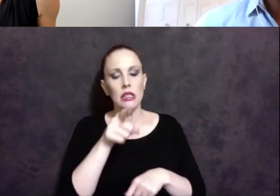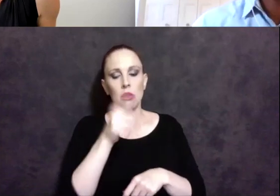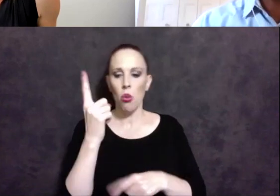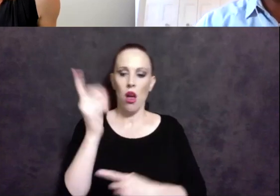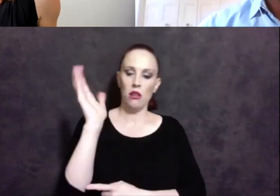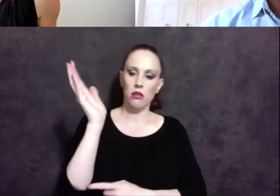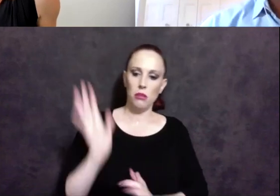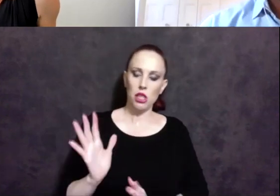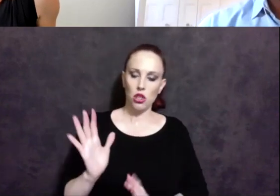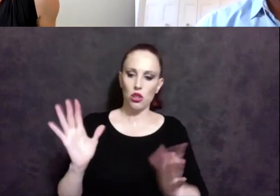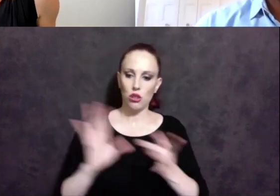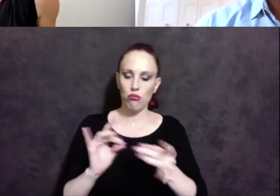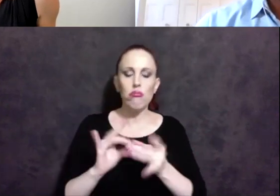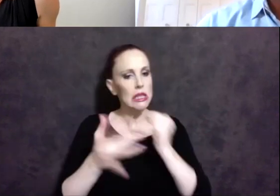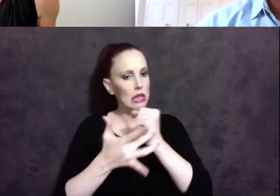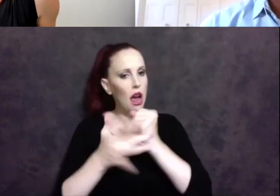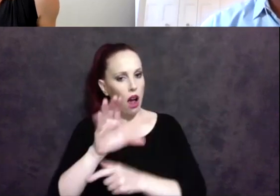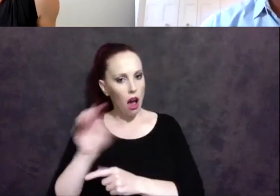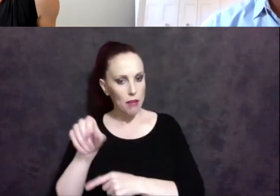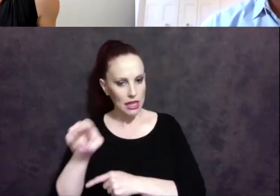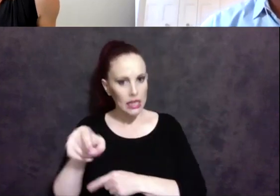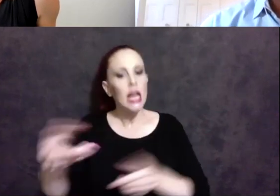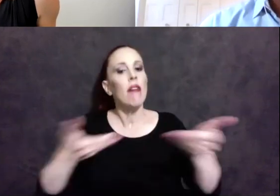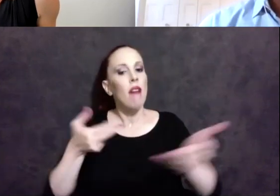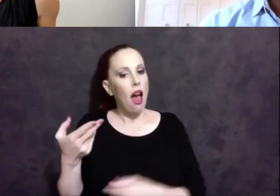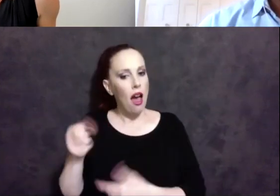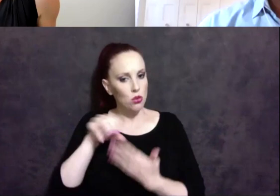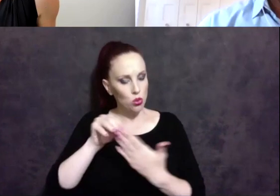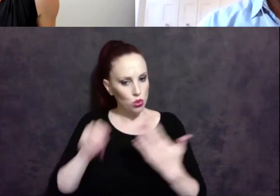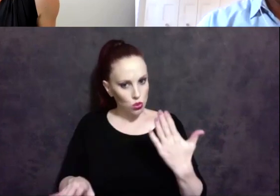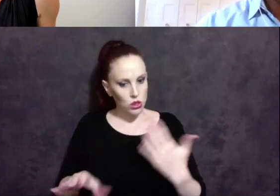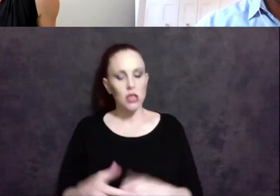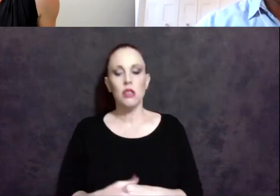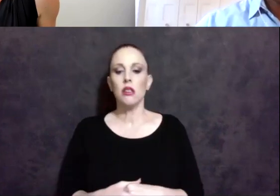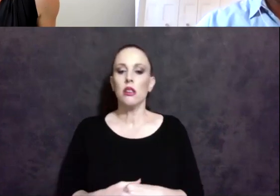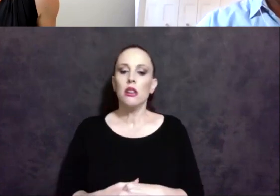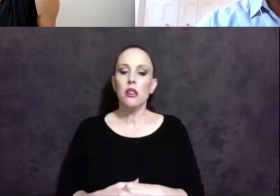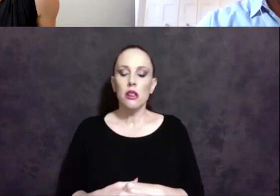at a tech company and they invited high school students in and there were a group of white